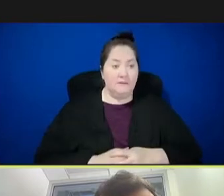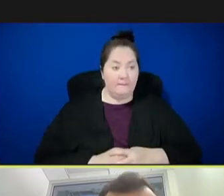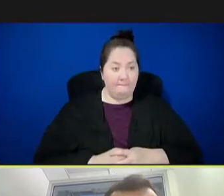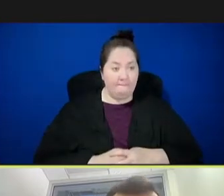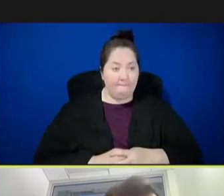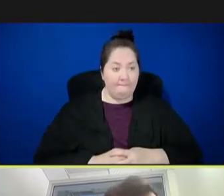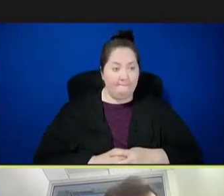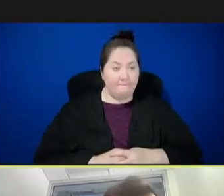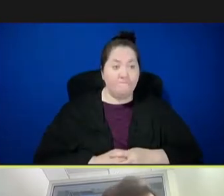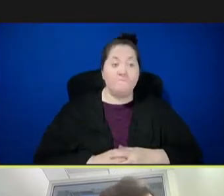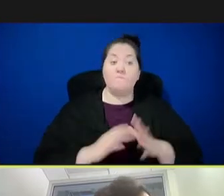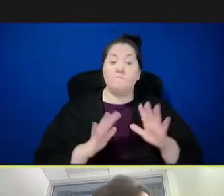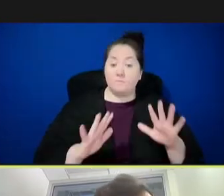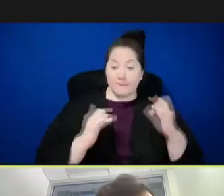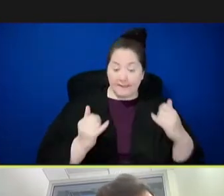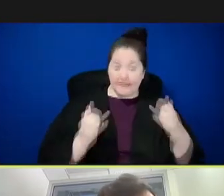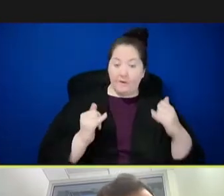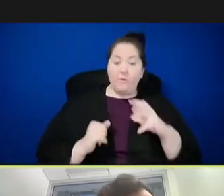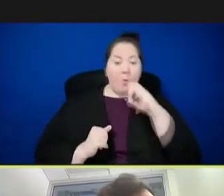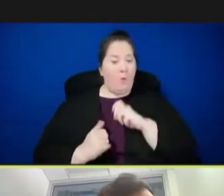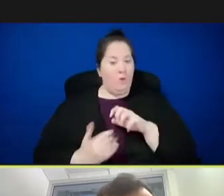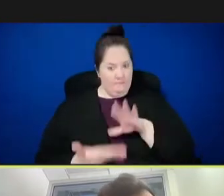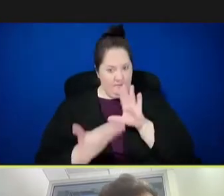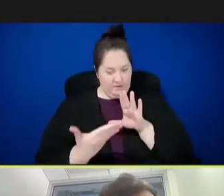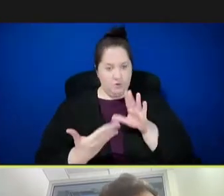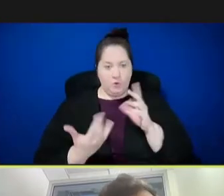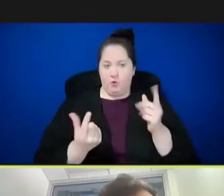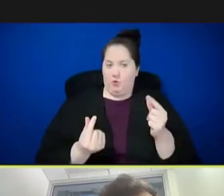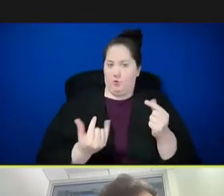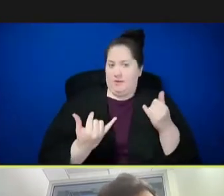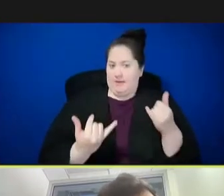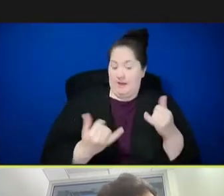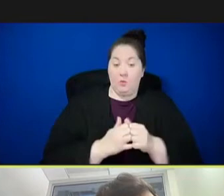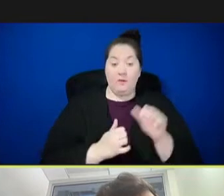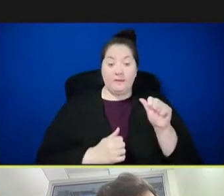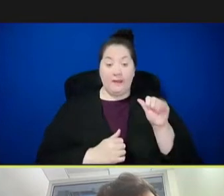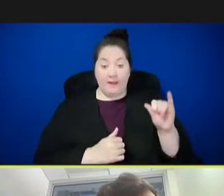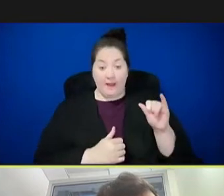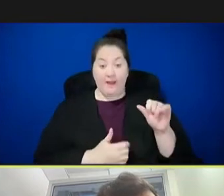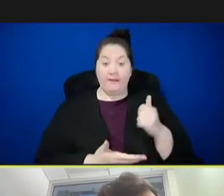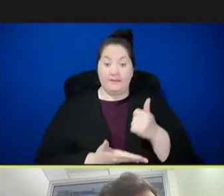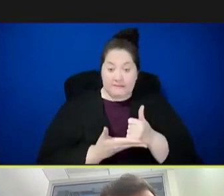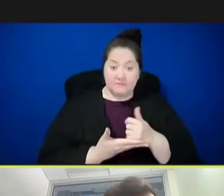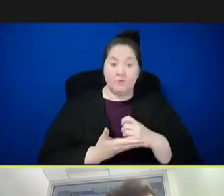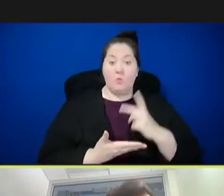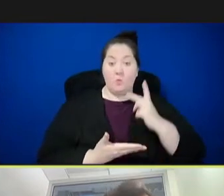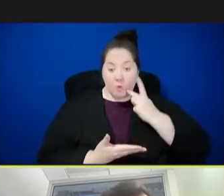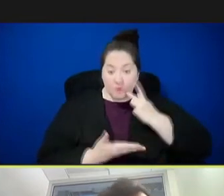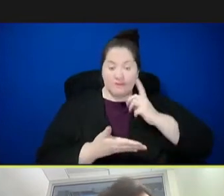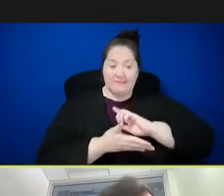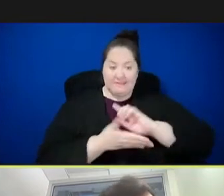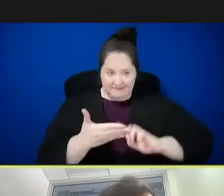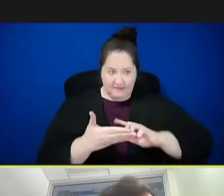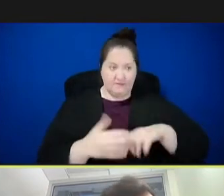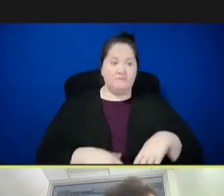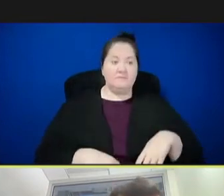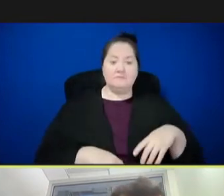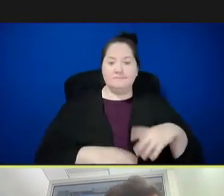But now, okay, so these are the old methods, but what can we do now, right, with AI-assisted protein design? And so we kind of think of this as a pipeline. So on the left here,